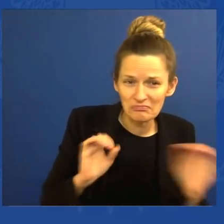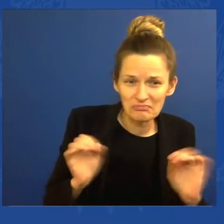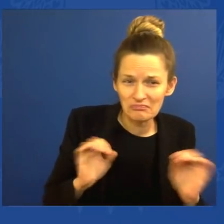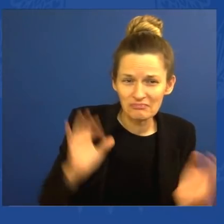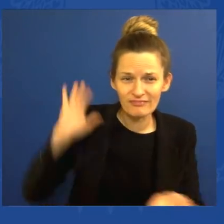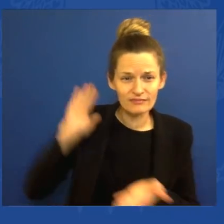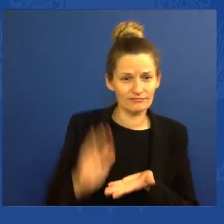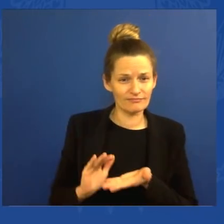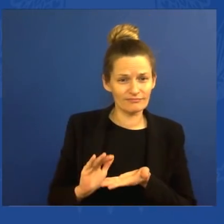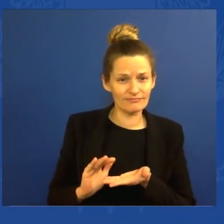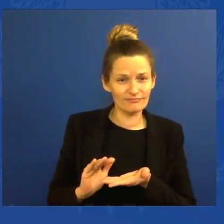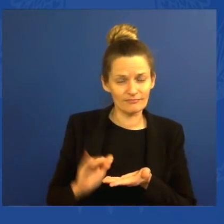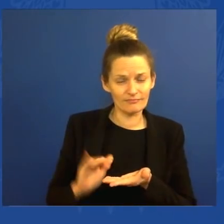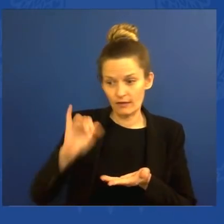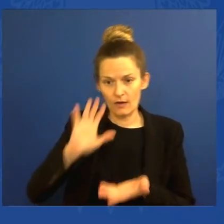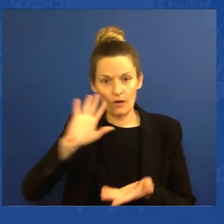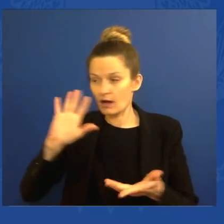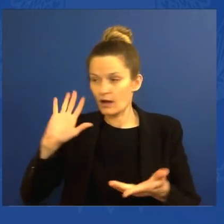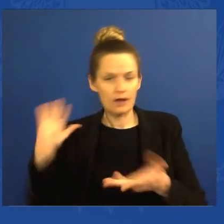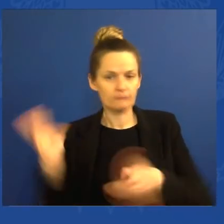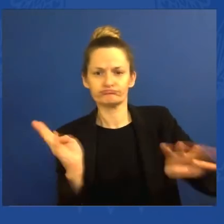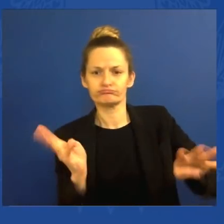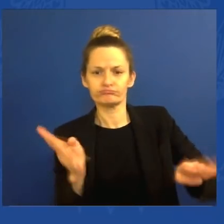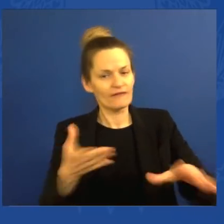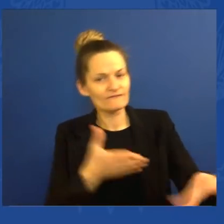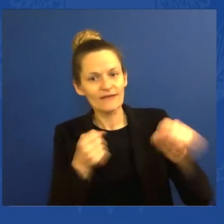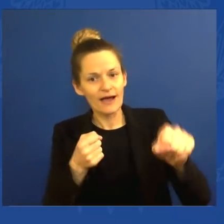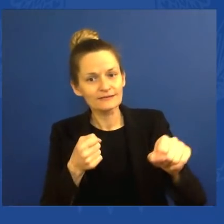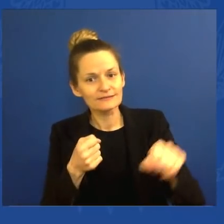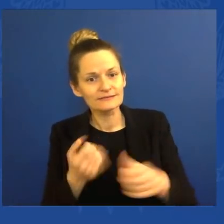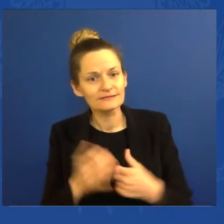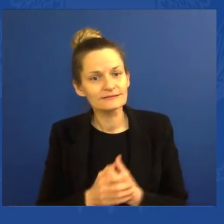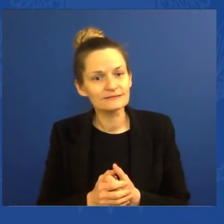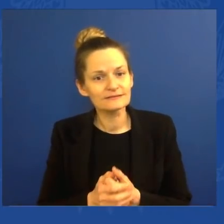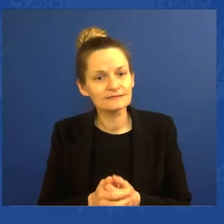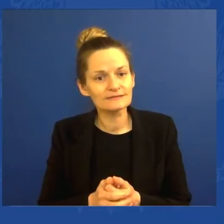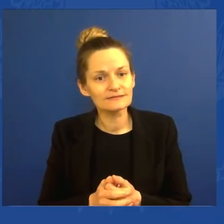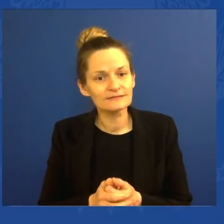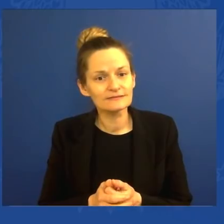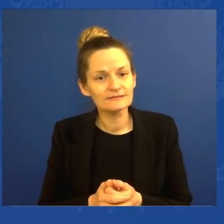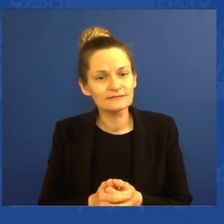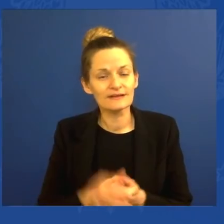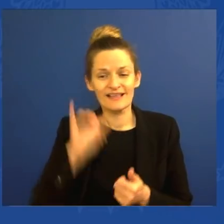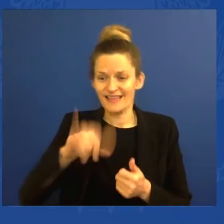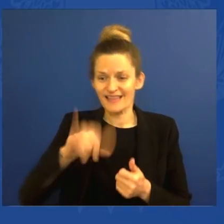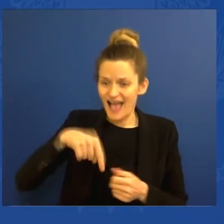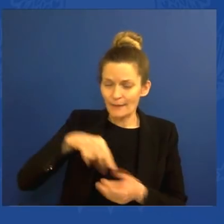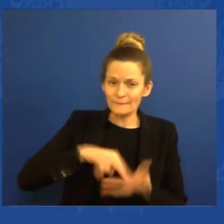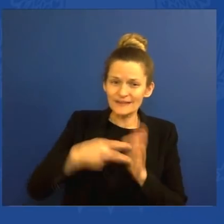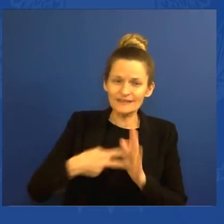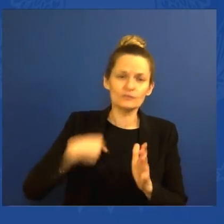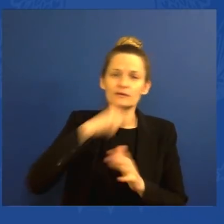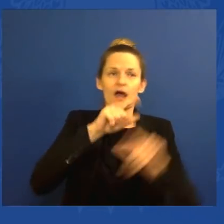it will mean that we aren't overly reliant on other countries from risks like wars and pandemics.